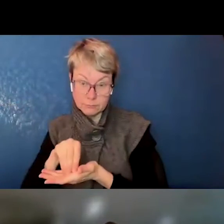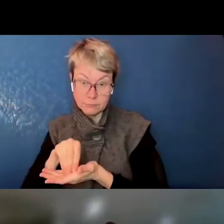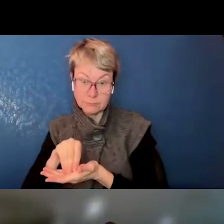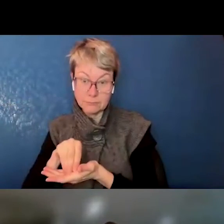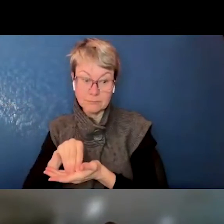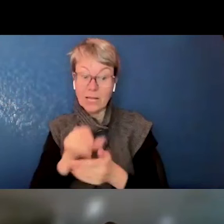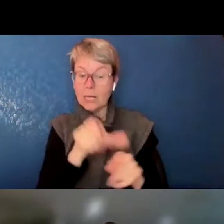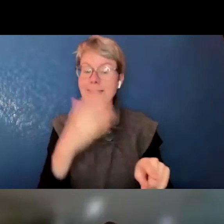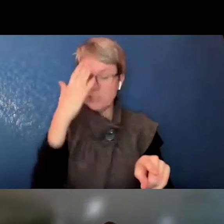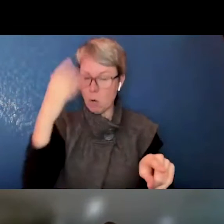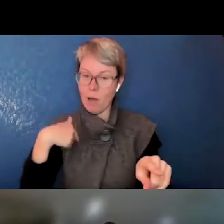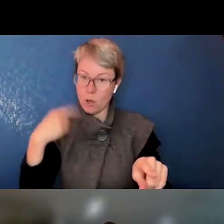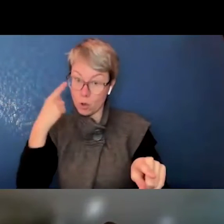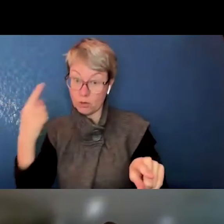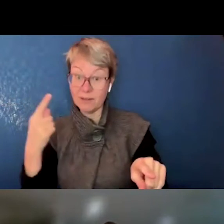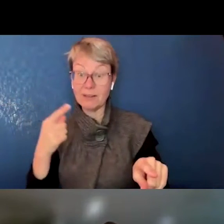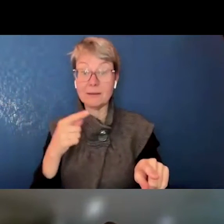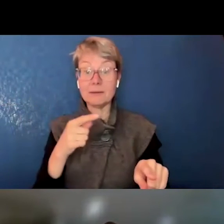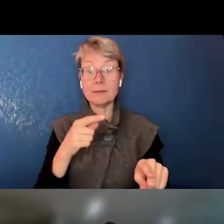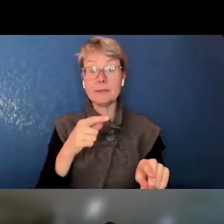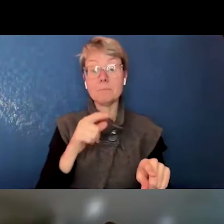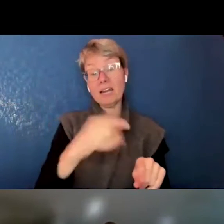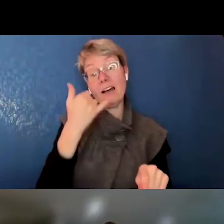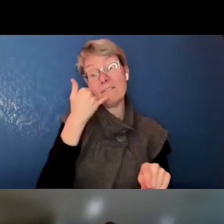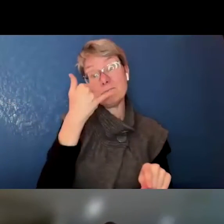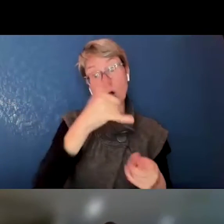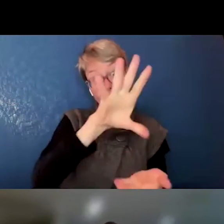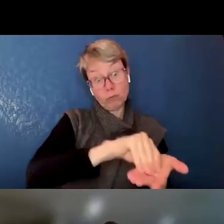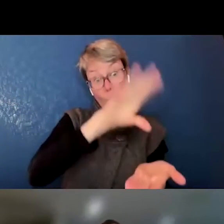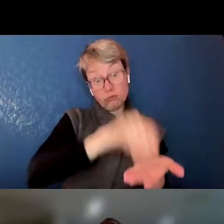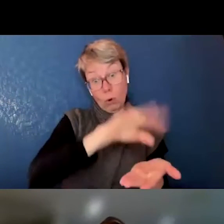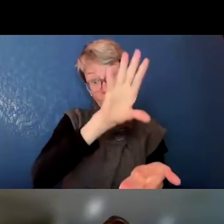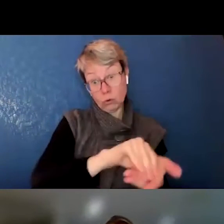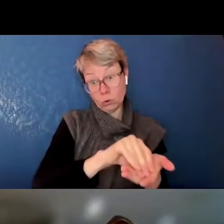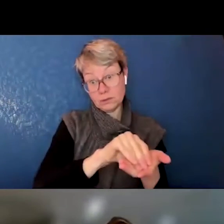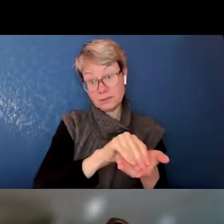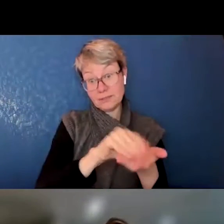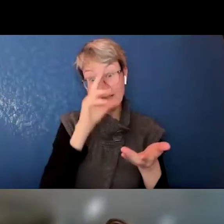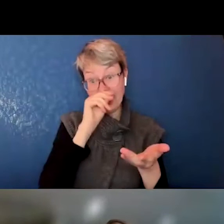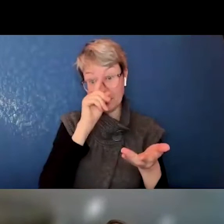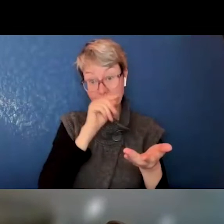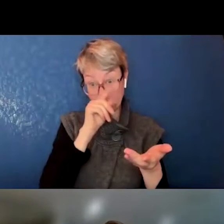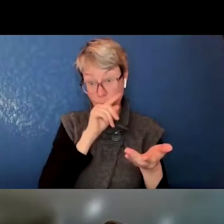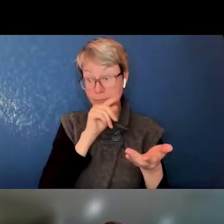part of the all recordings uh of telephone calls made by young people in custody are recorded and